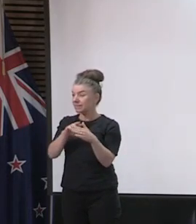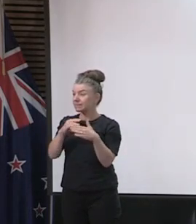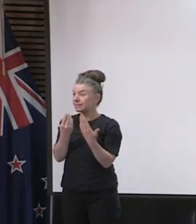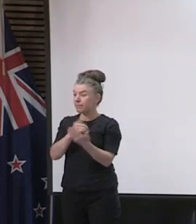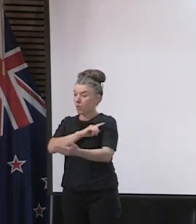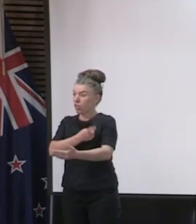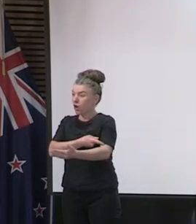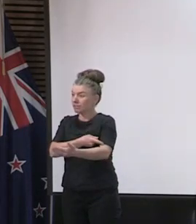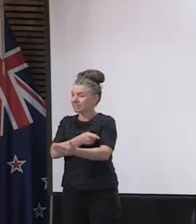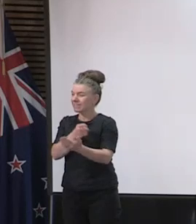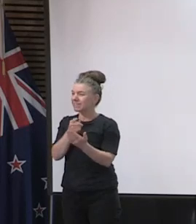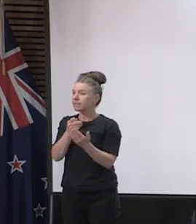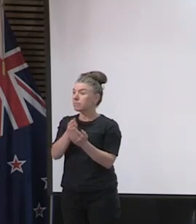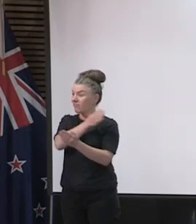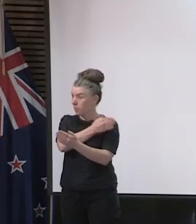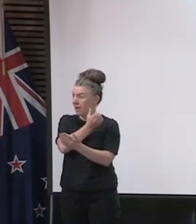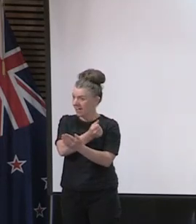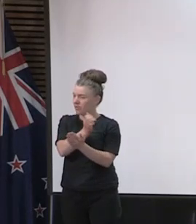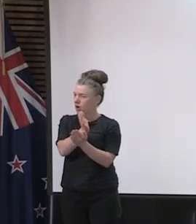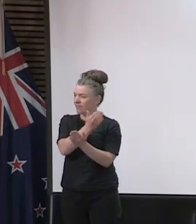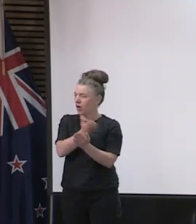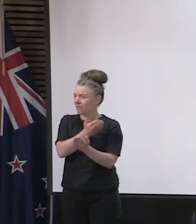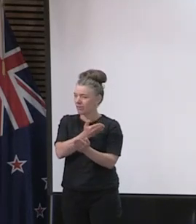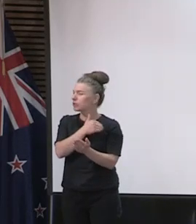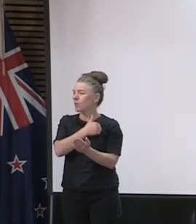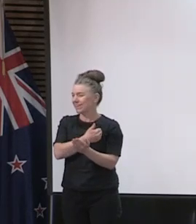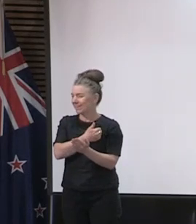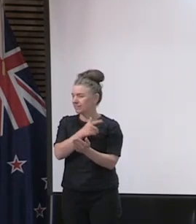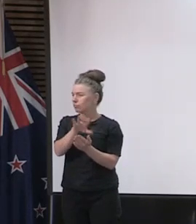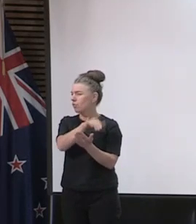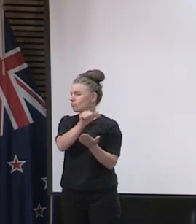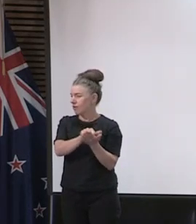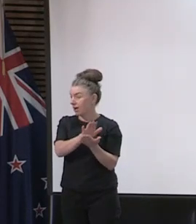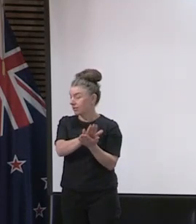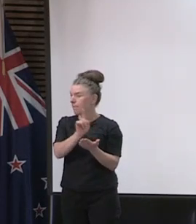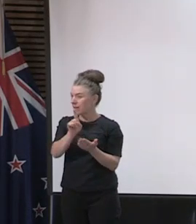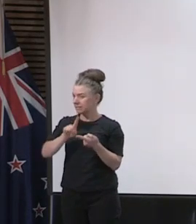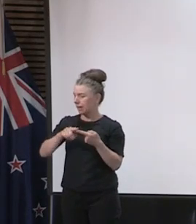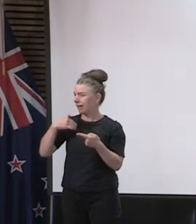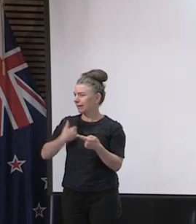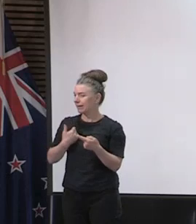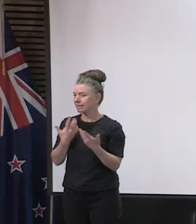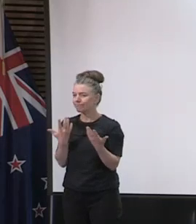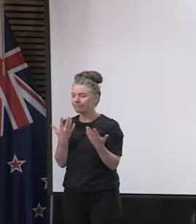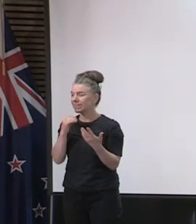so that is why we have put through a narrower bill. We